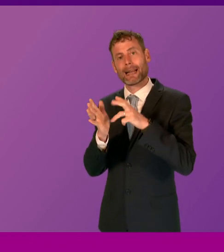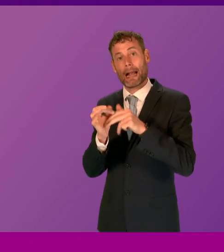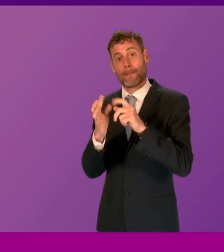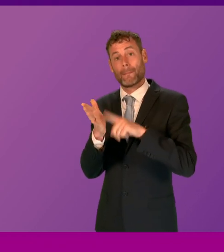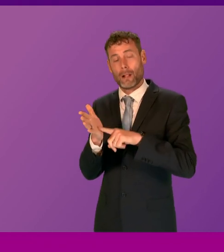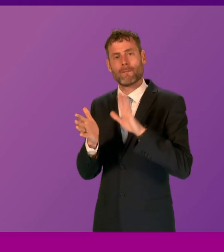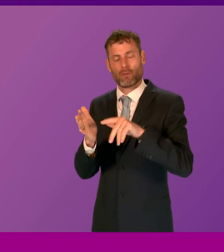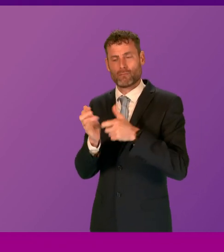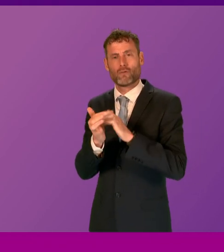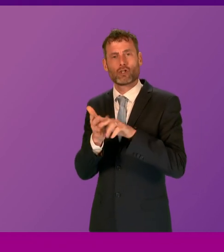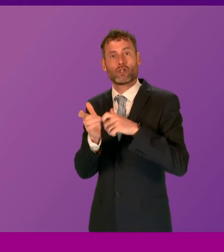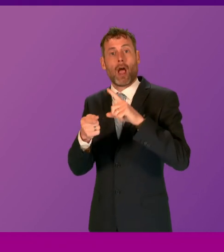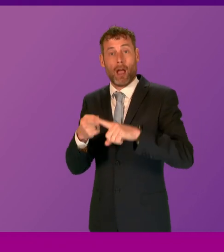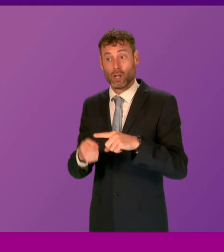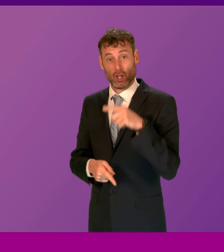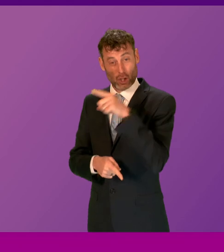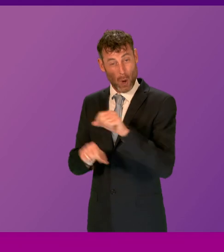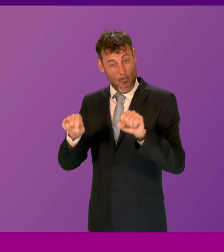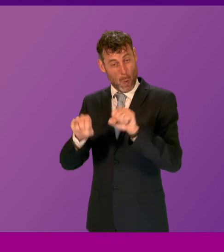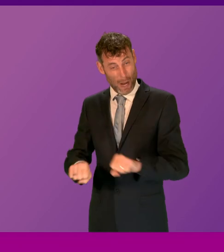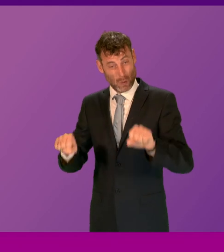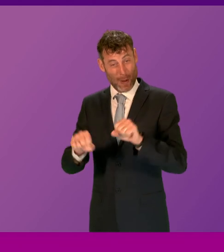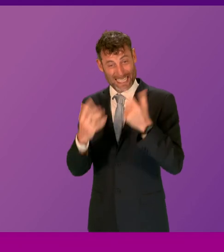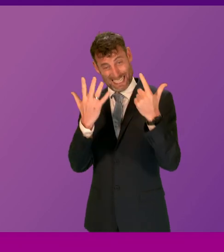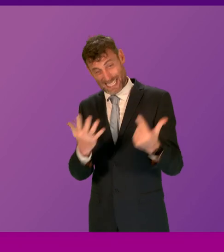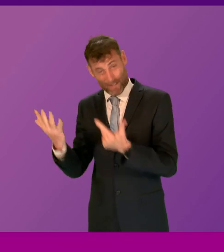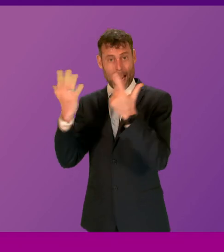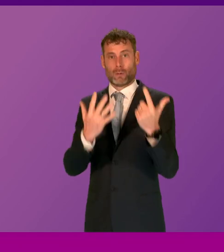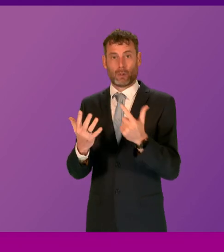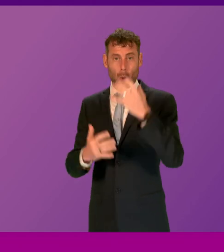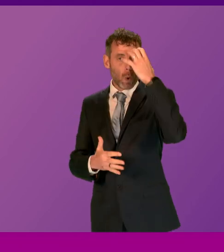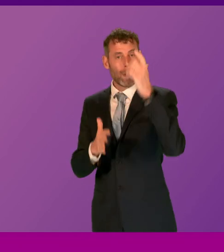She spent more than seven hours in a waiting room at the Queen Elizabeth university hospital